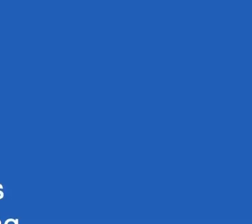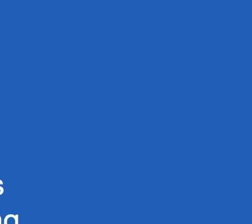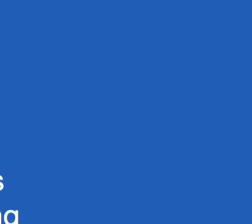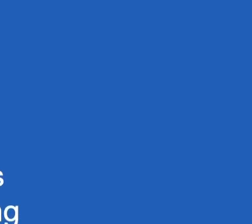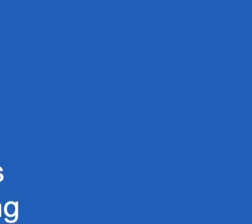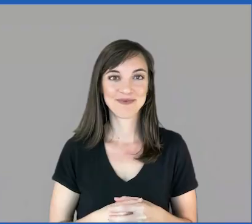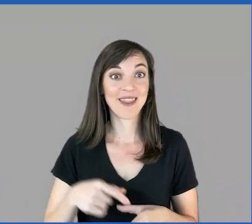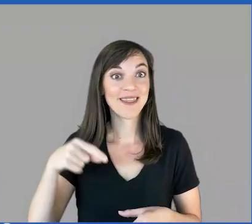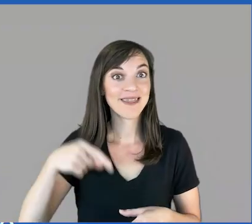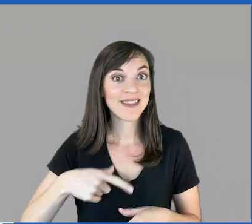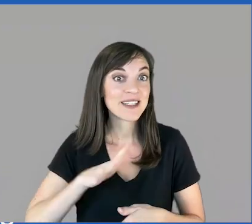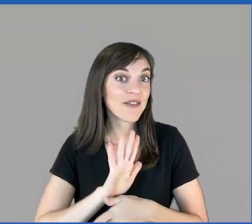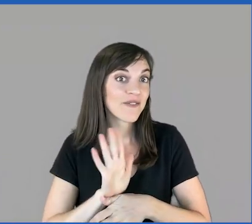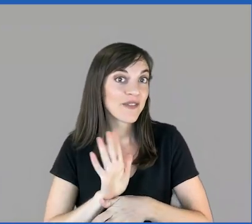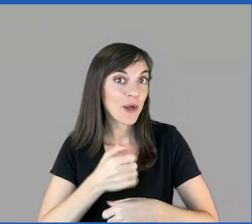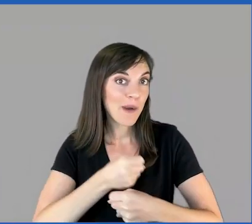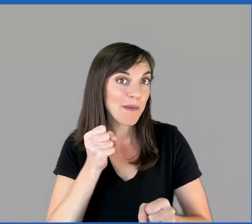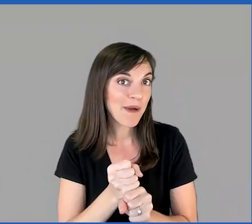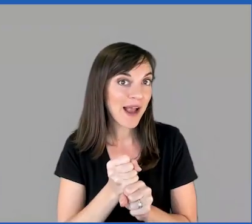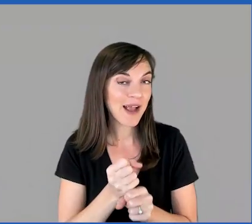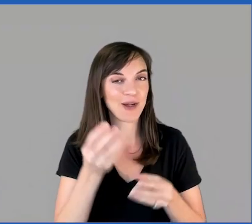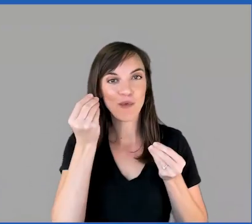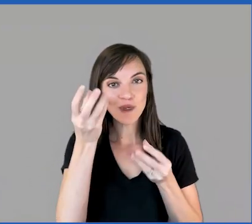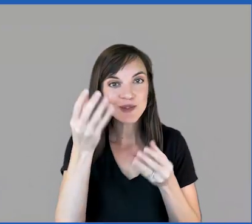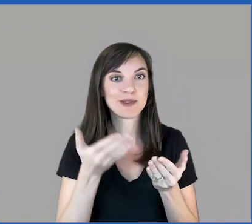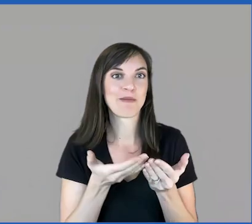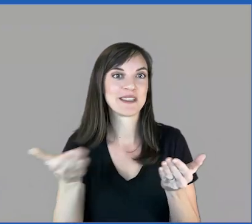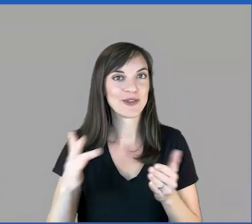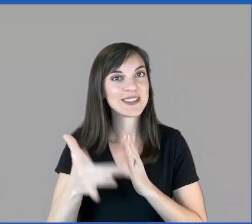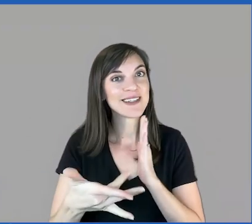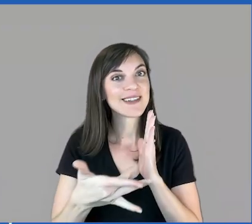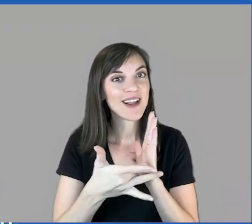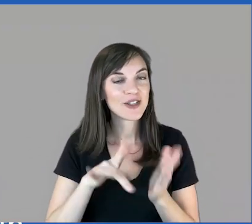This video was created by the Resource Materials and Technology Center for the Deaf/Hard of Hearing